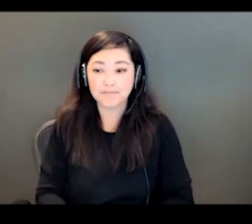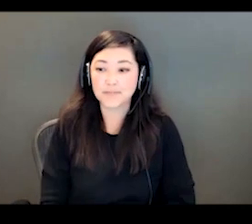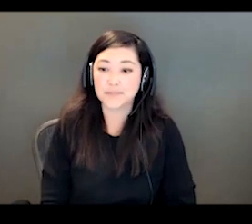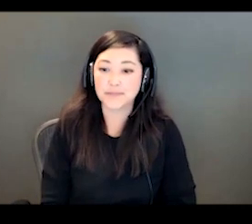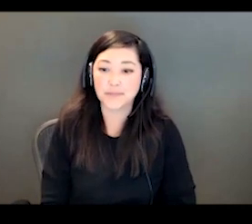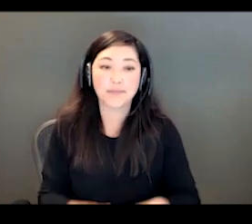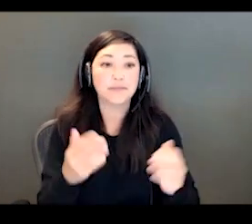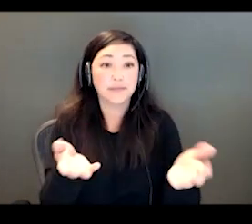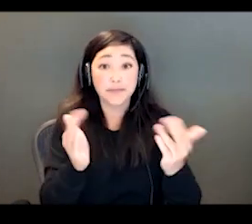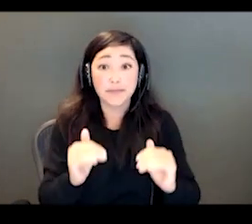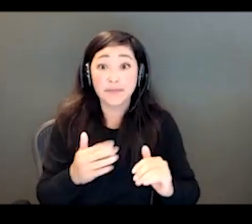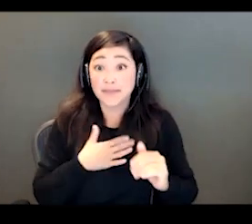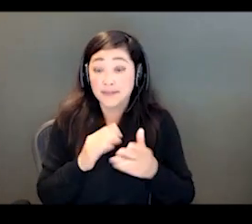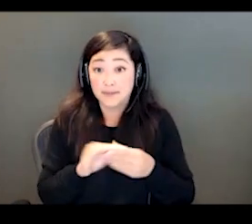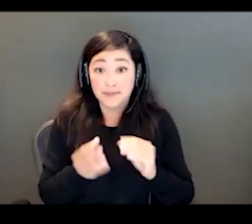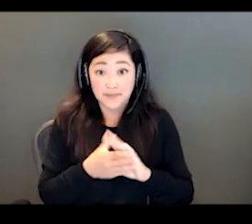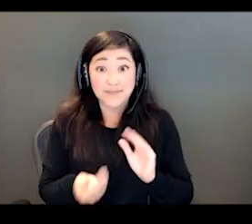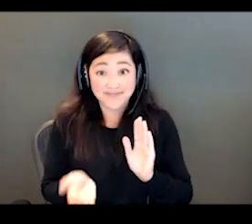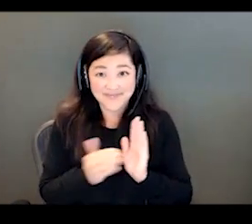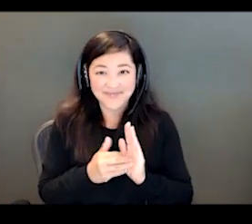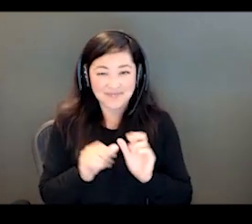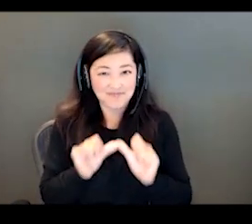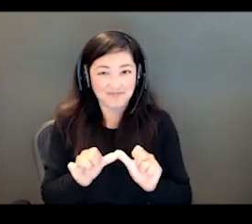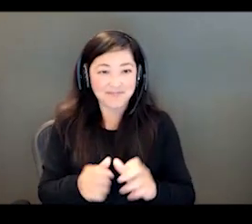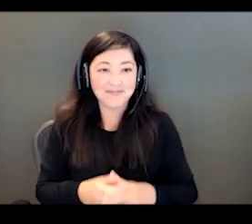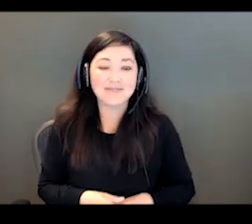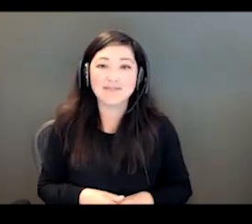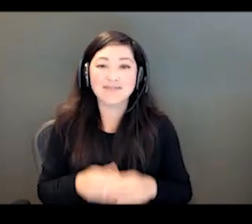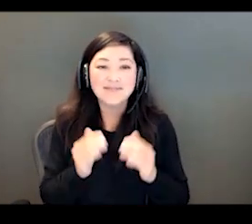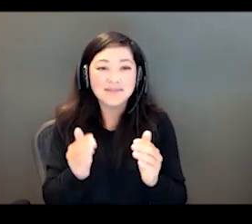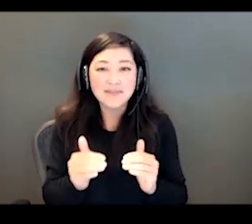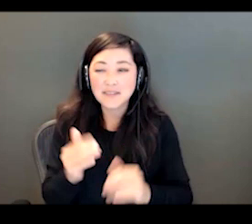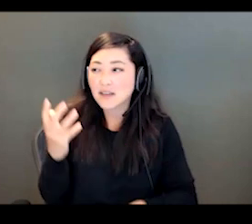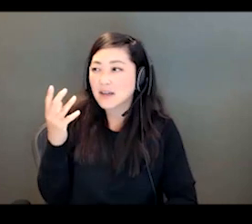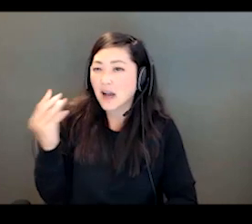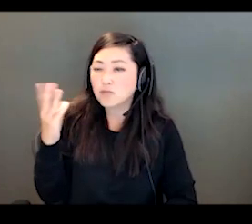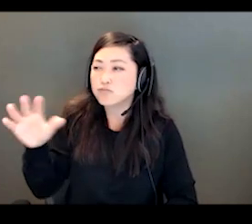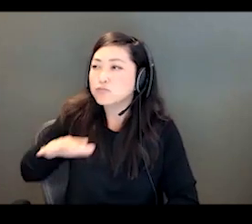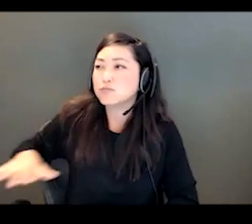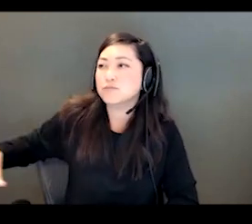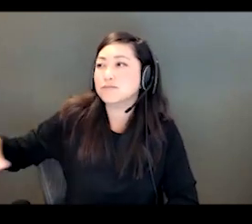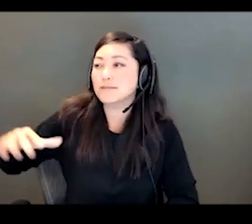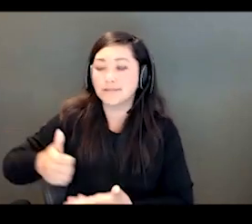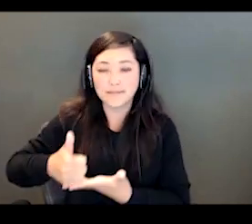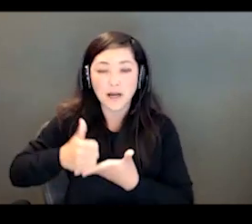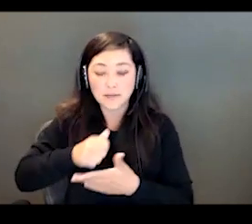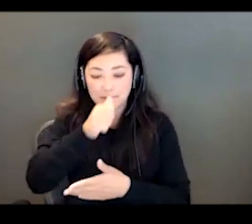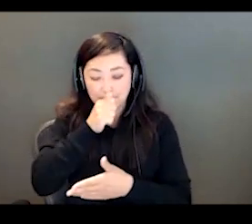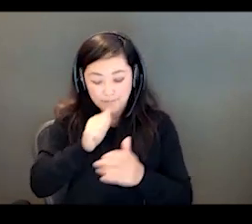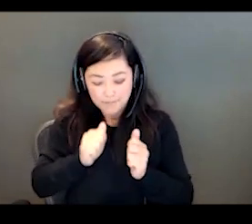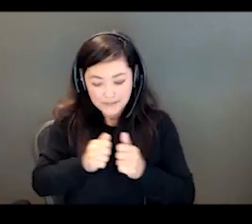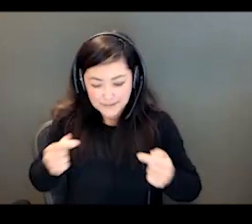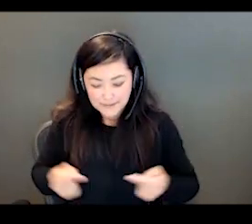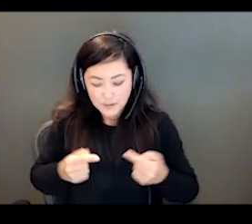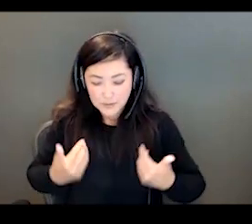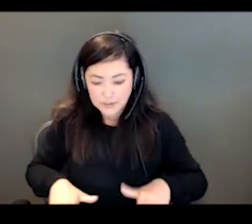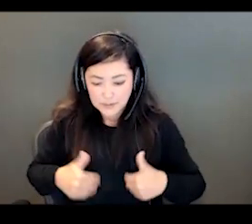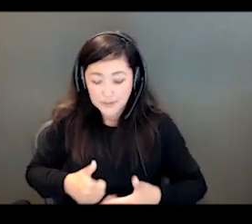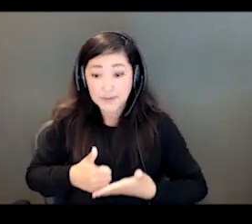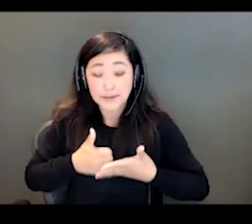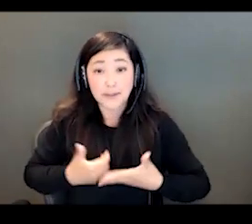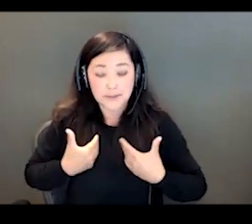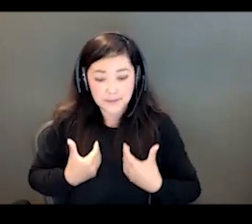The next slide also says my story at the top. Bel it it says being outdoors helped me cope with like chronic pain and helped me slowly heal.